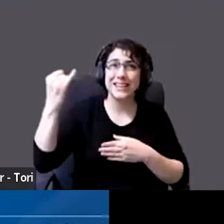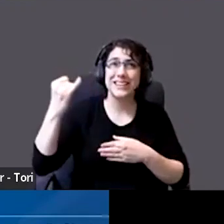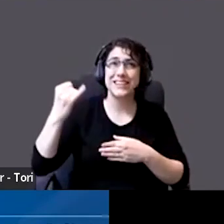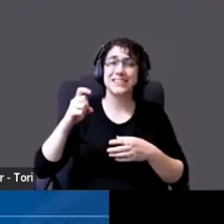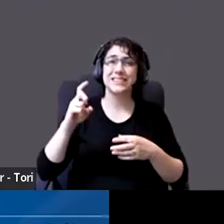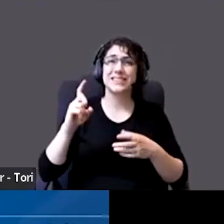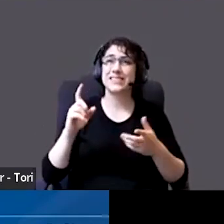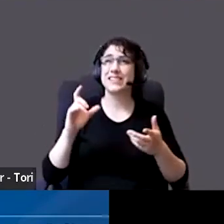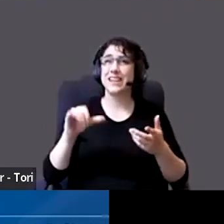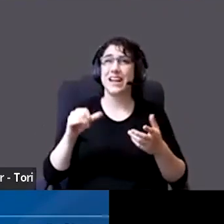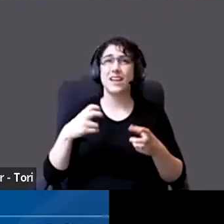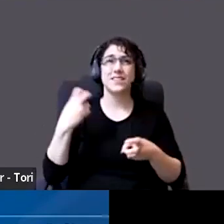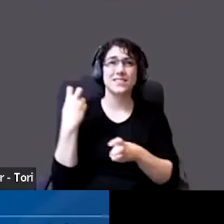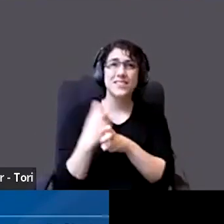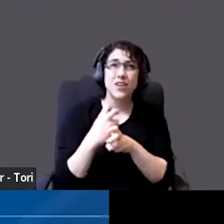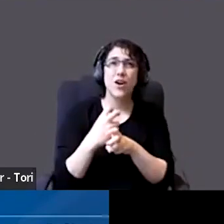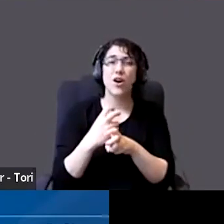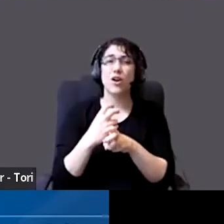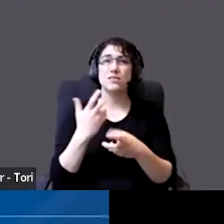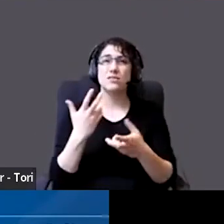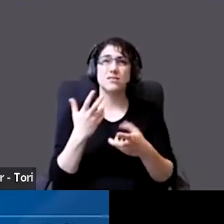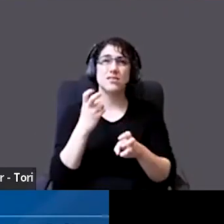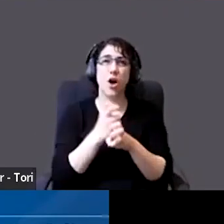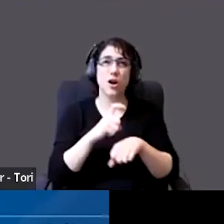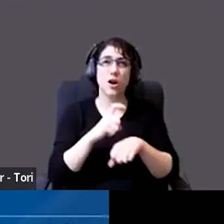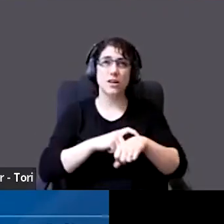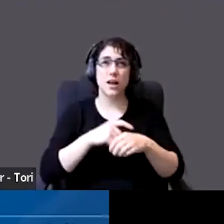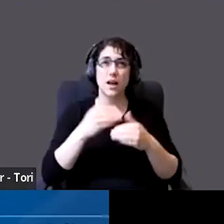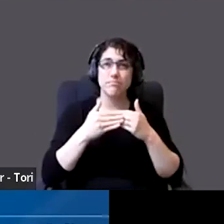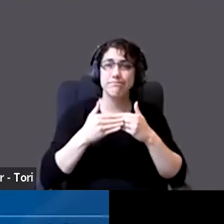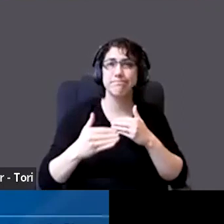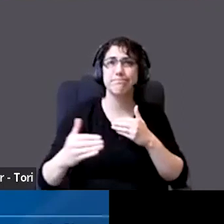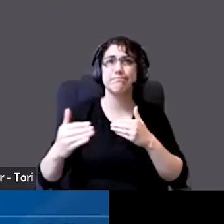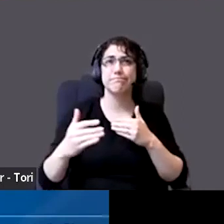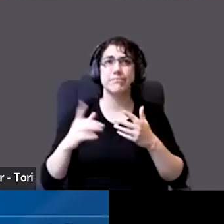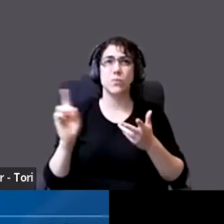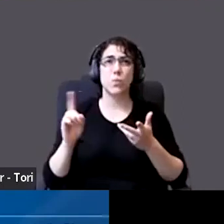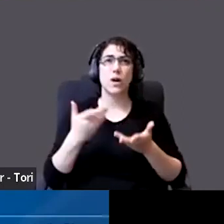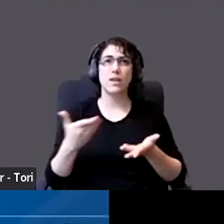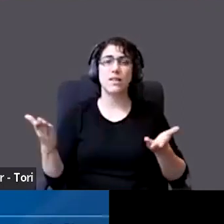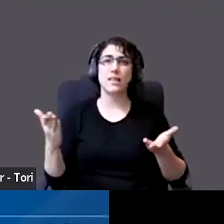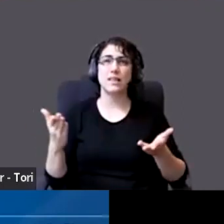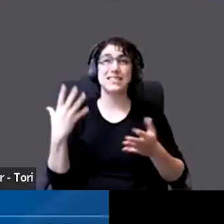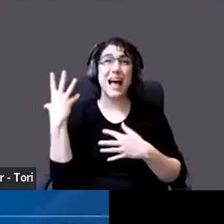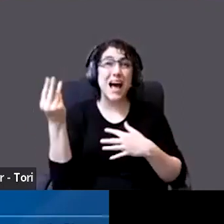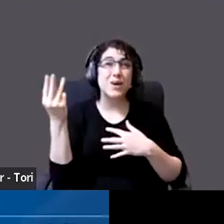that we're having a very hard time moving forward on, and where are some things that we say that outside review